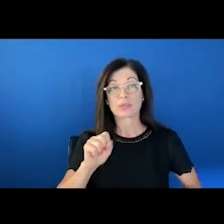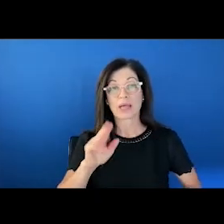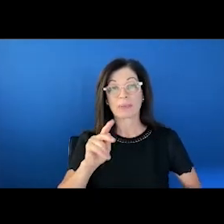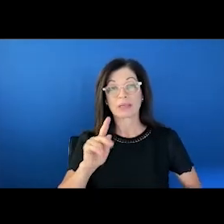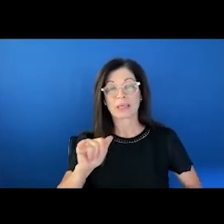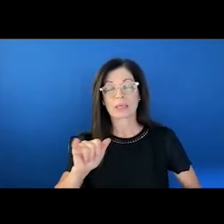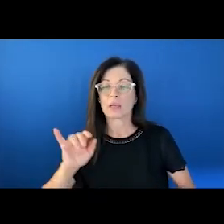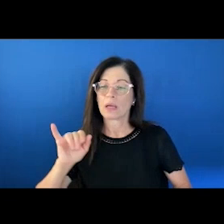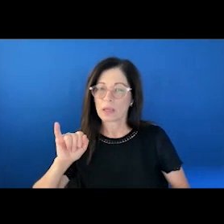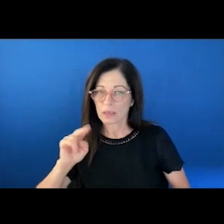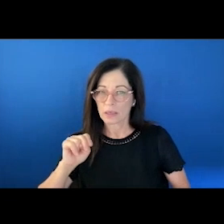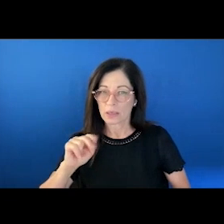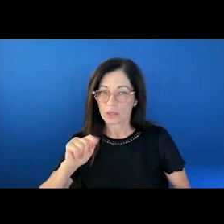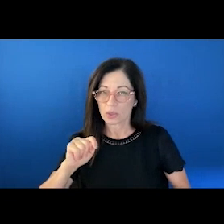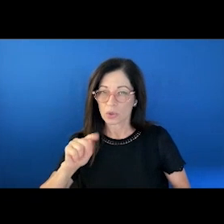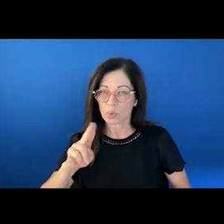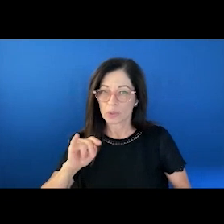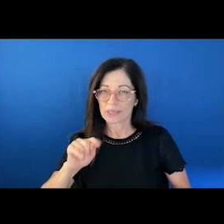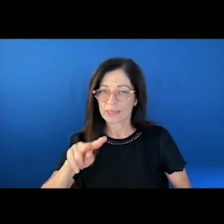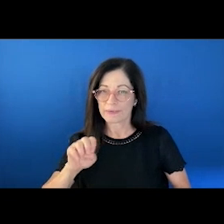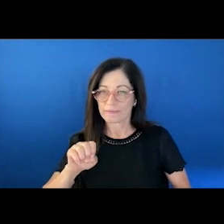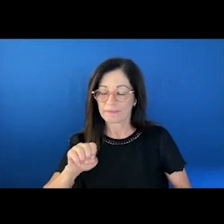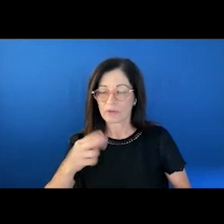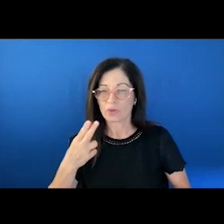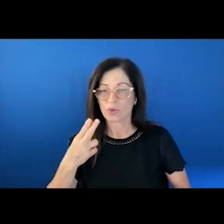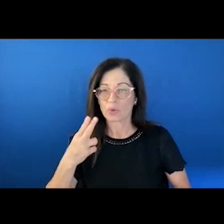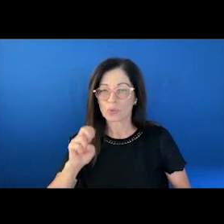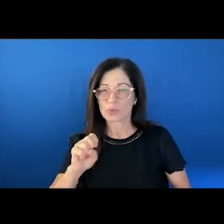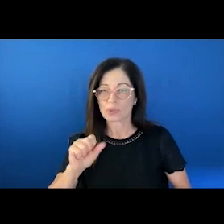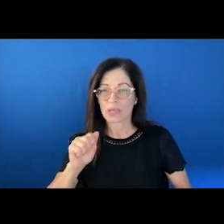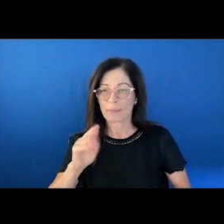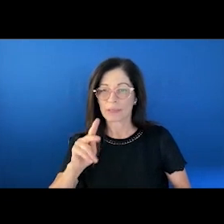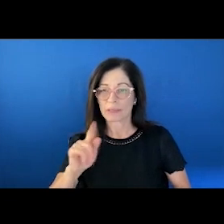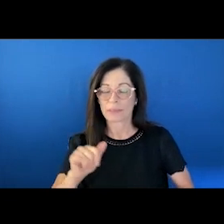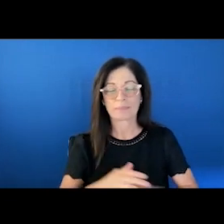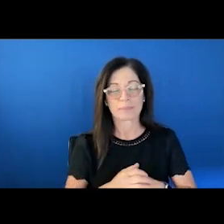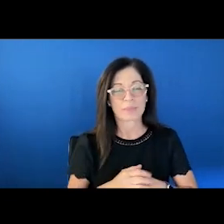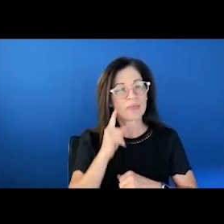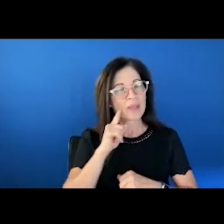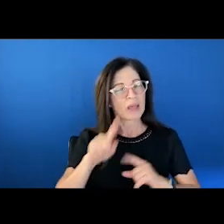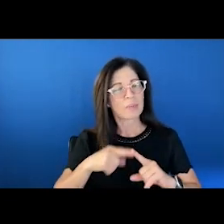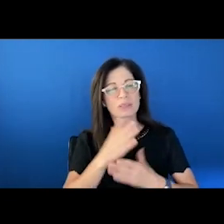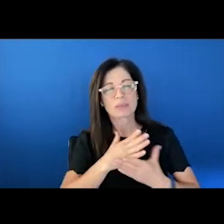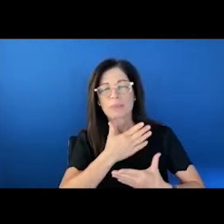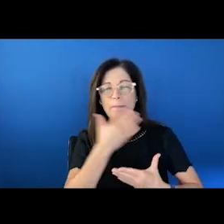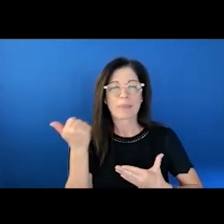Usability – Intuitive Usability. Think about some of the best project or grantee